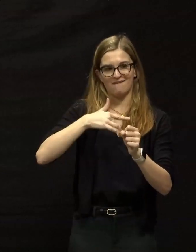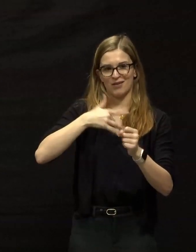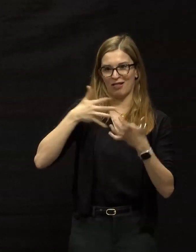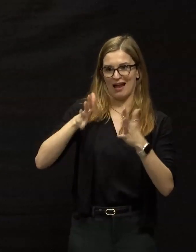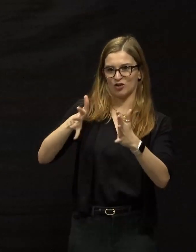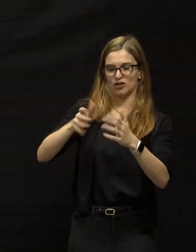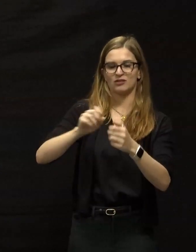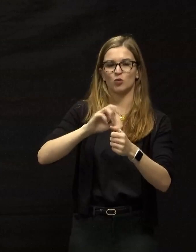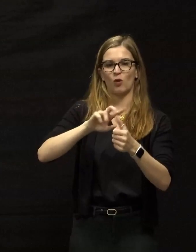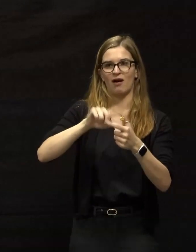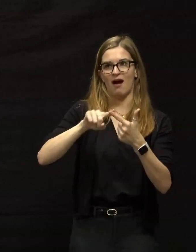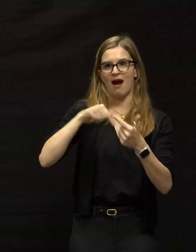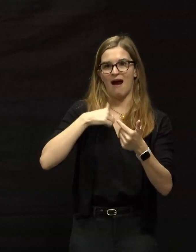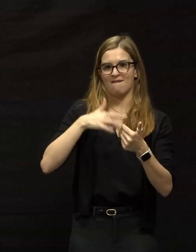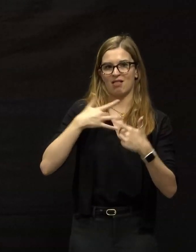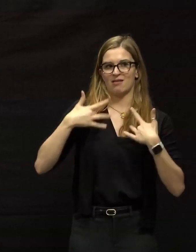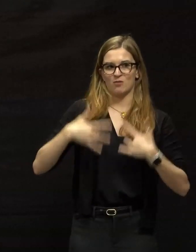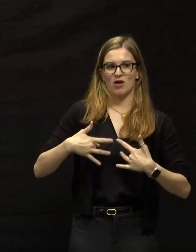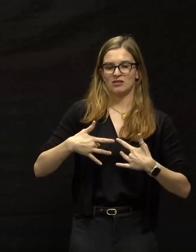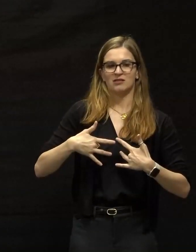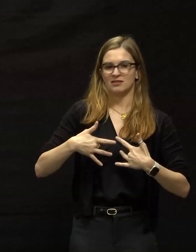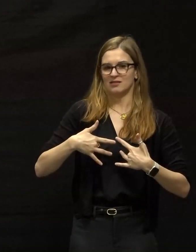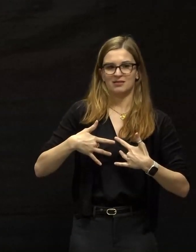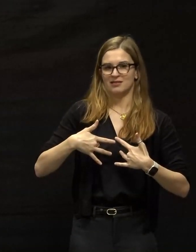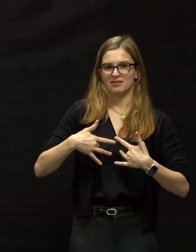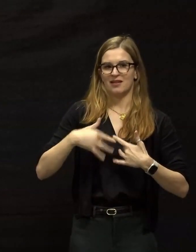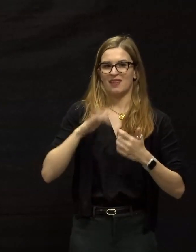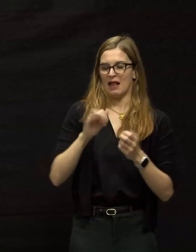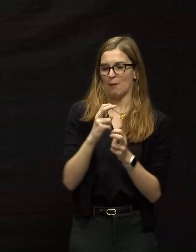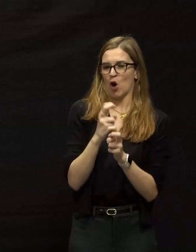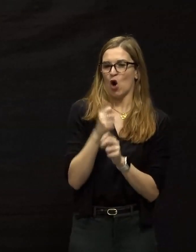or less aware of having anxiety or depression.